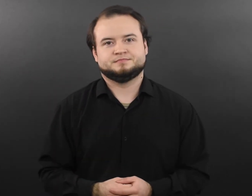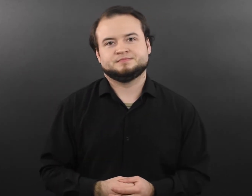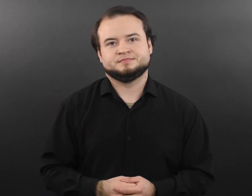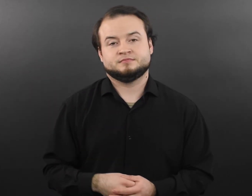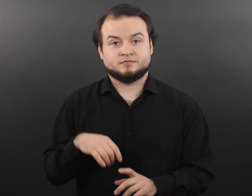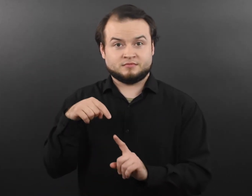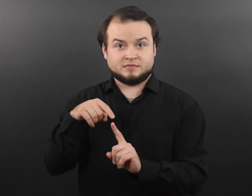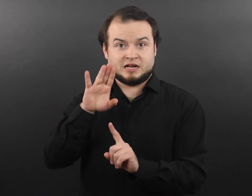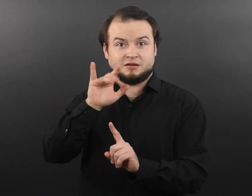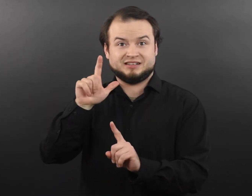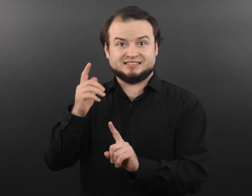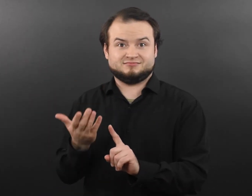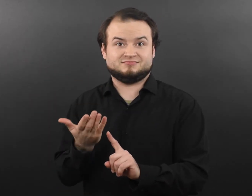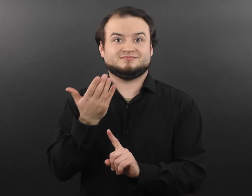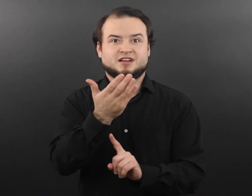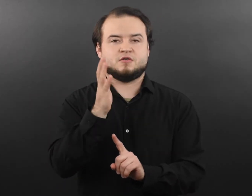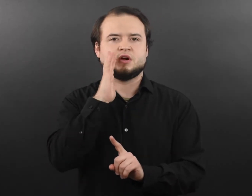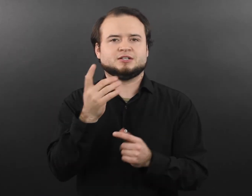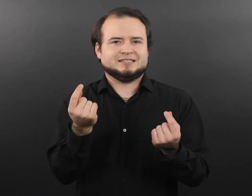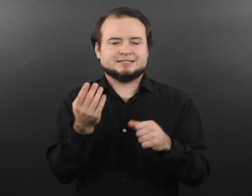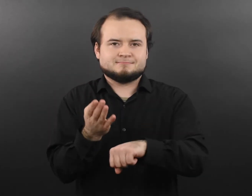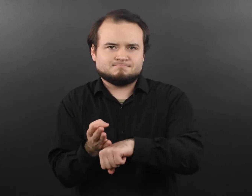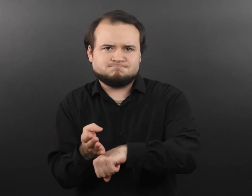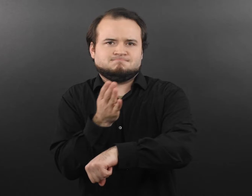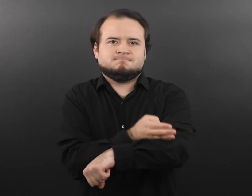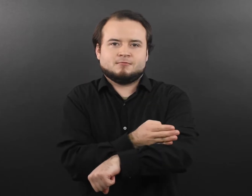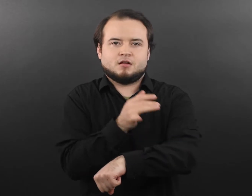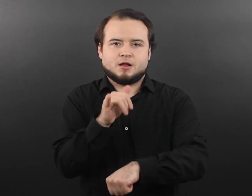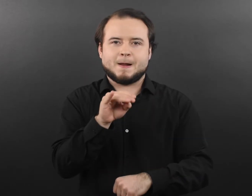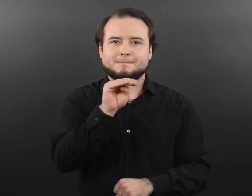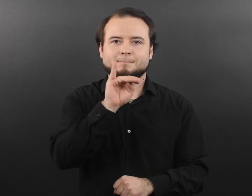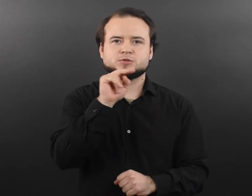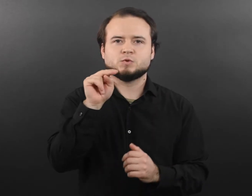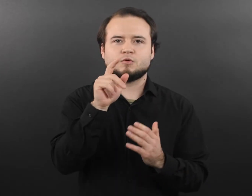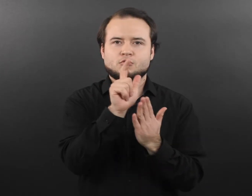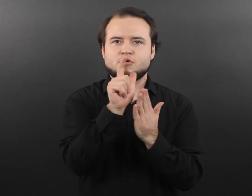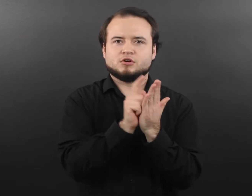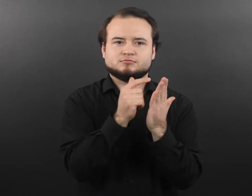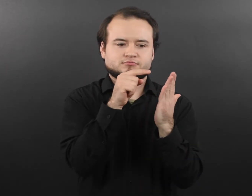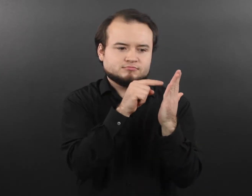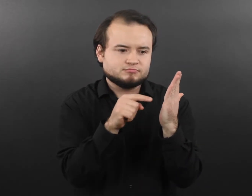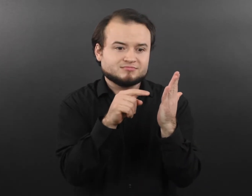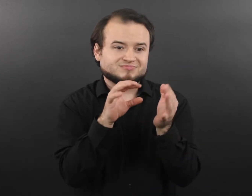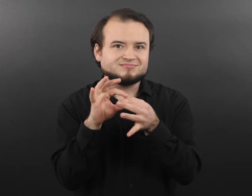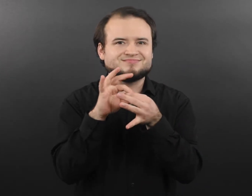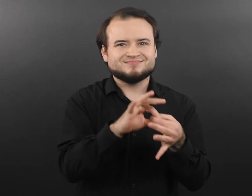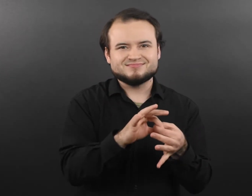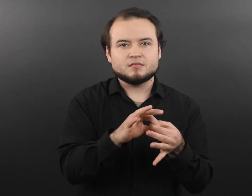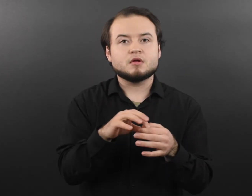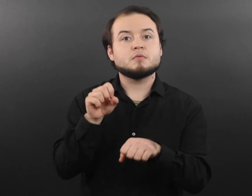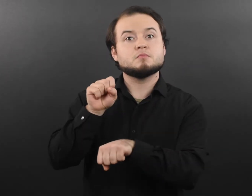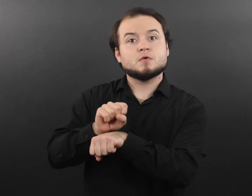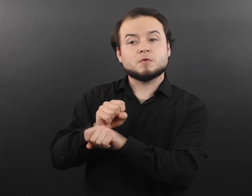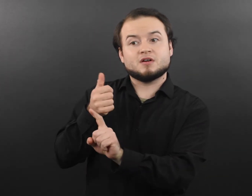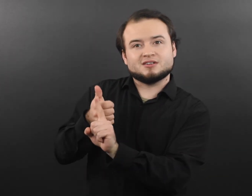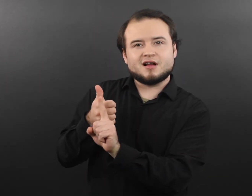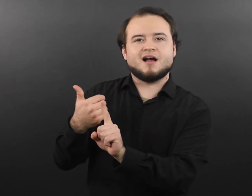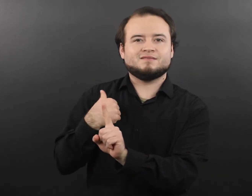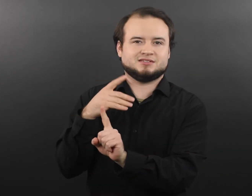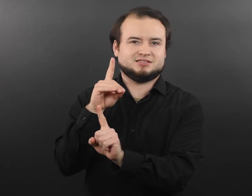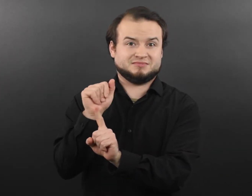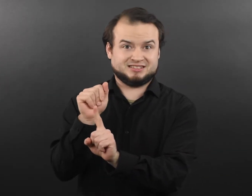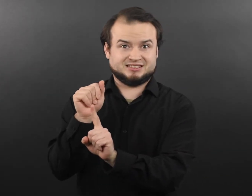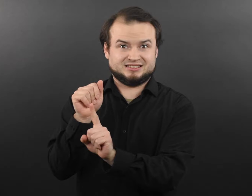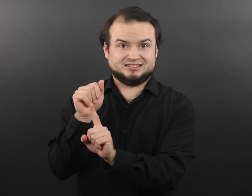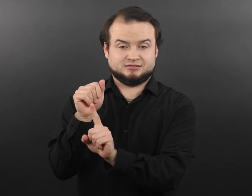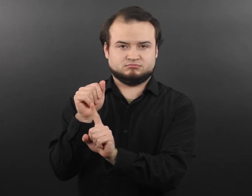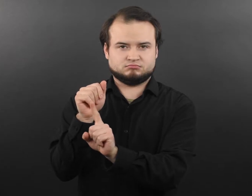SF1570. This bill will strengthen Minnesota statutes concerning employees with disabilities.